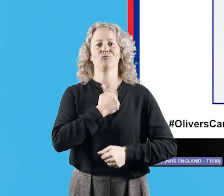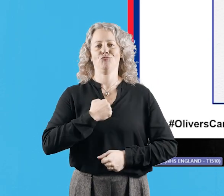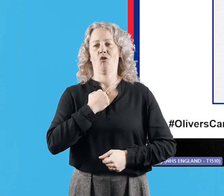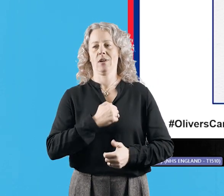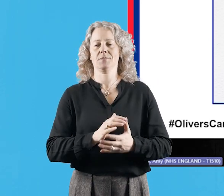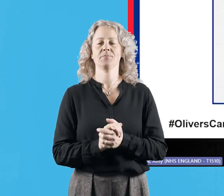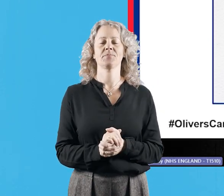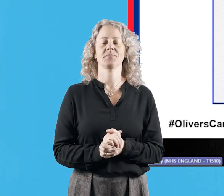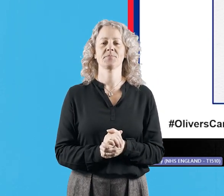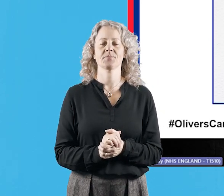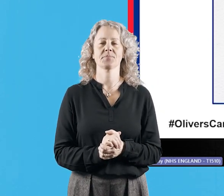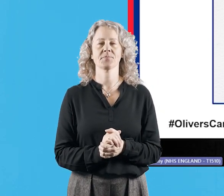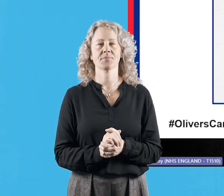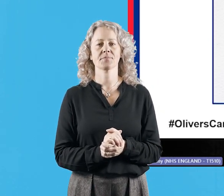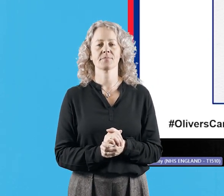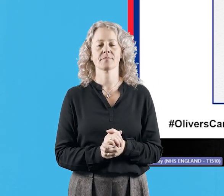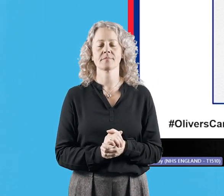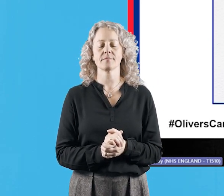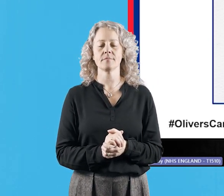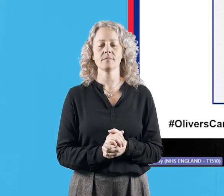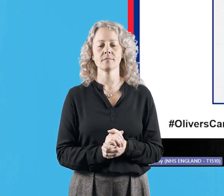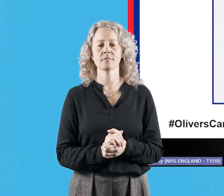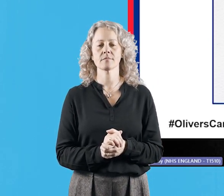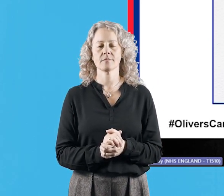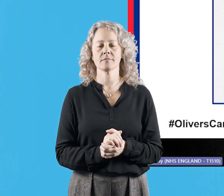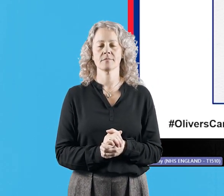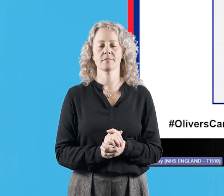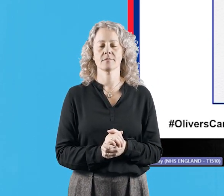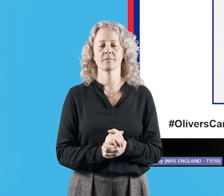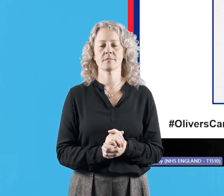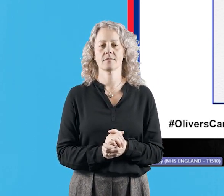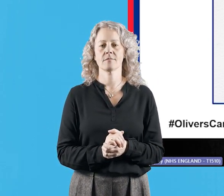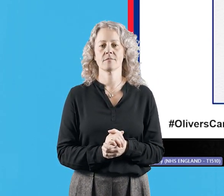thumbs up. I am so sorry with the technical issues but morning